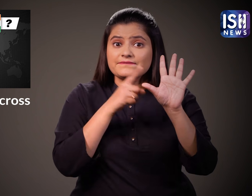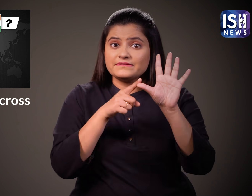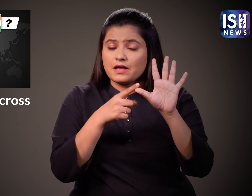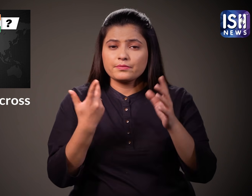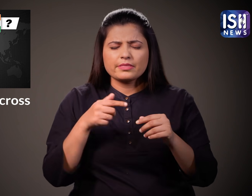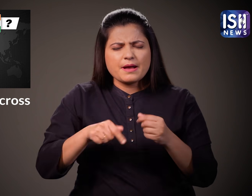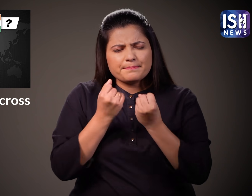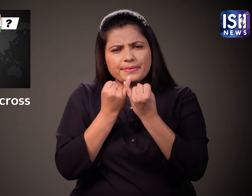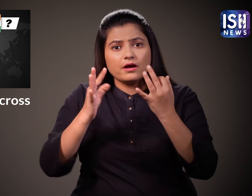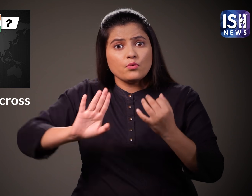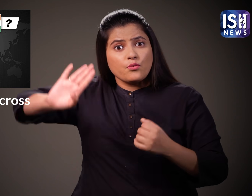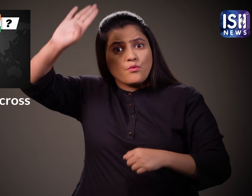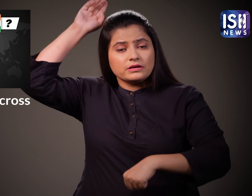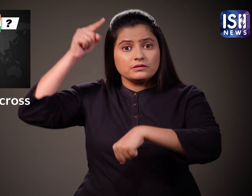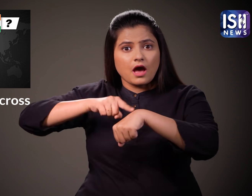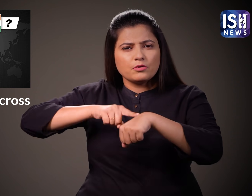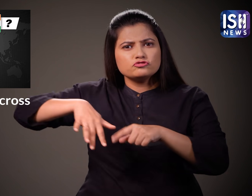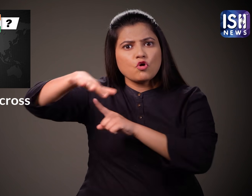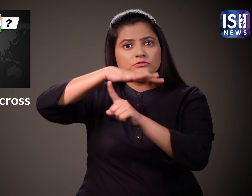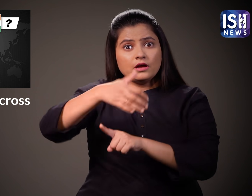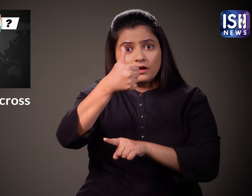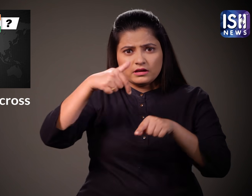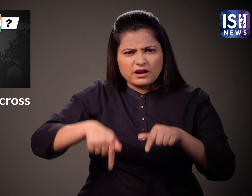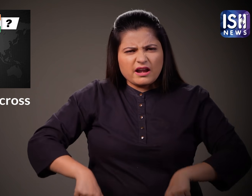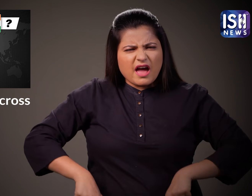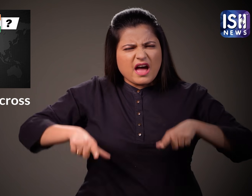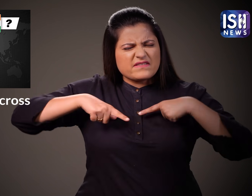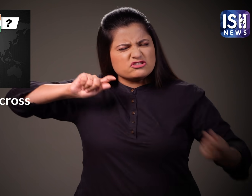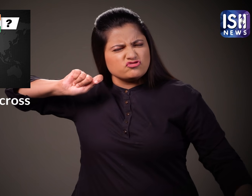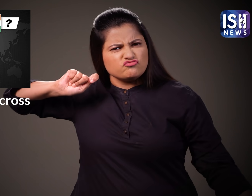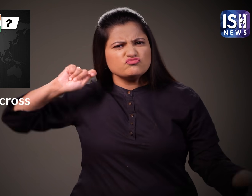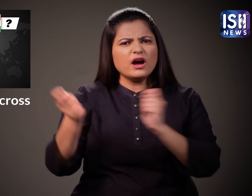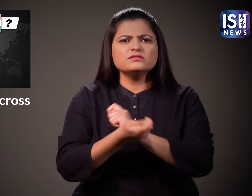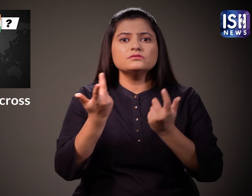5. Nowadays the society has changed a lot.